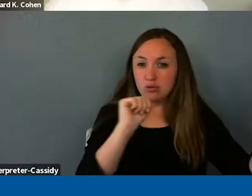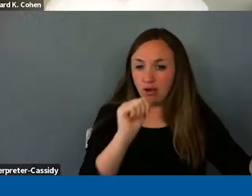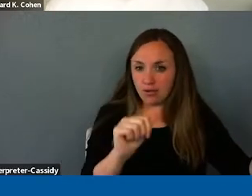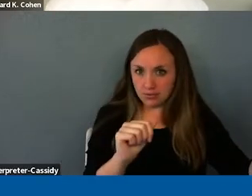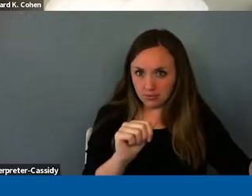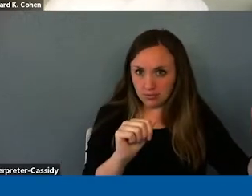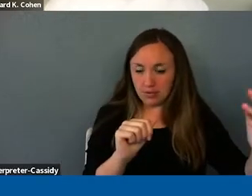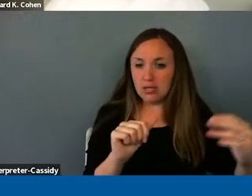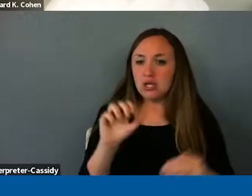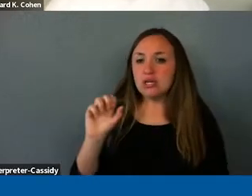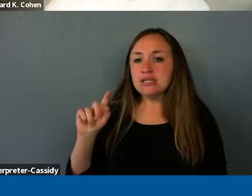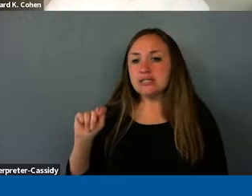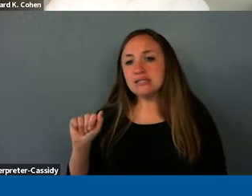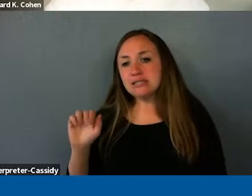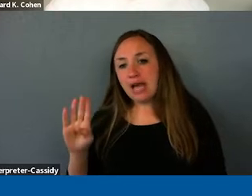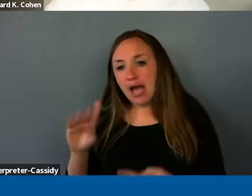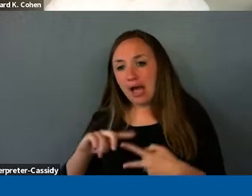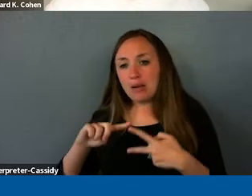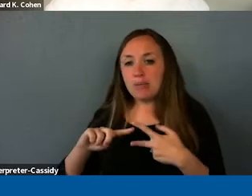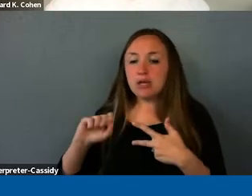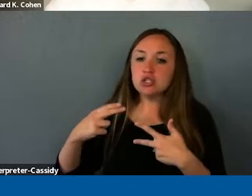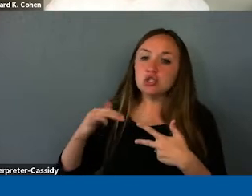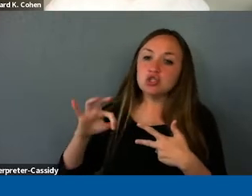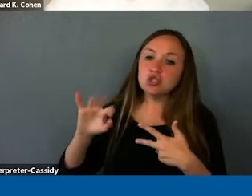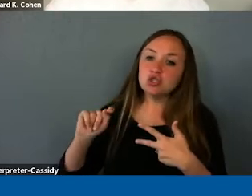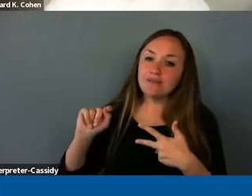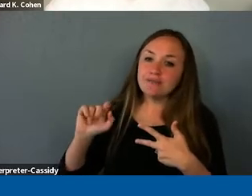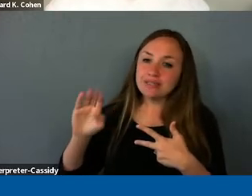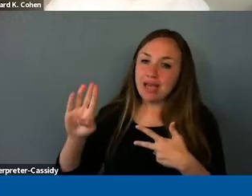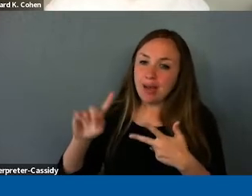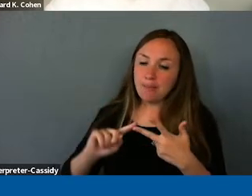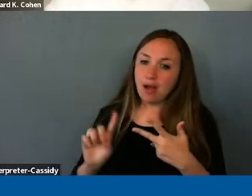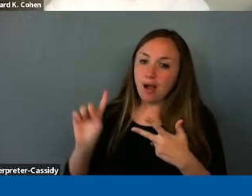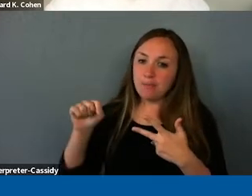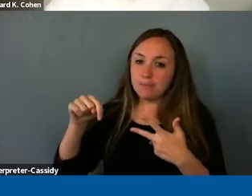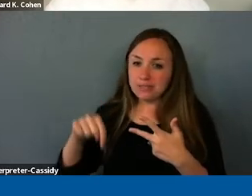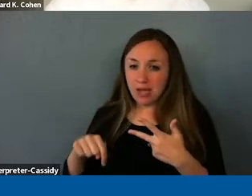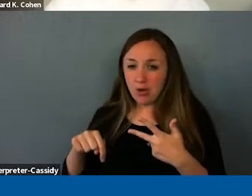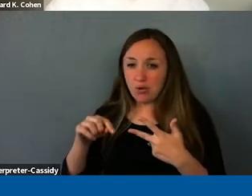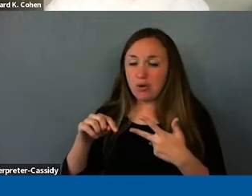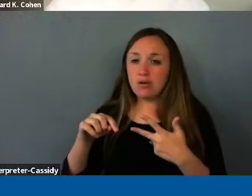as well as optional controls like Up and Down arrows or Home and End are also included.